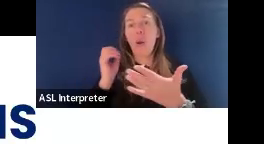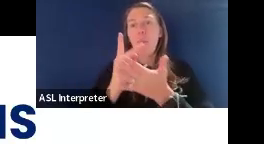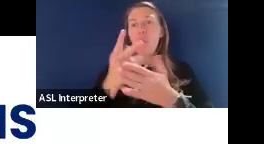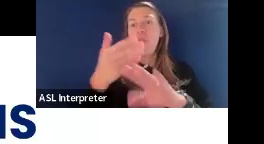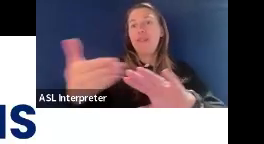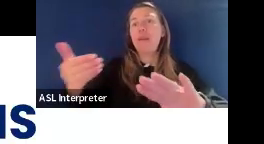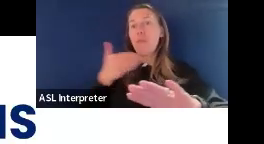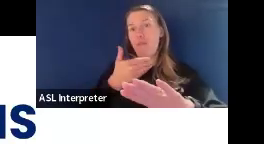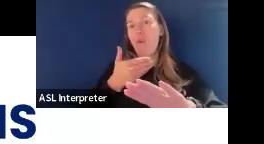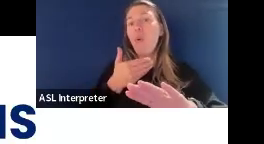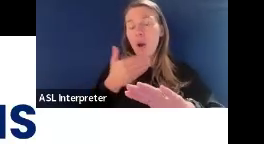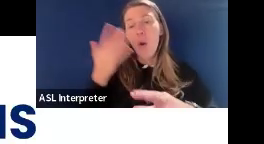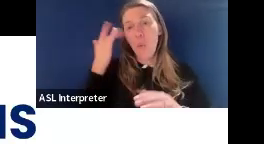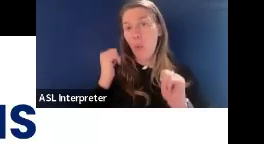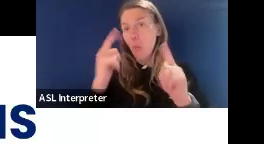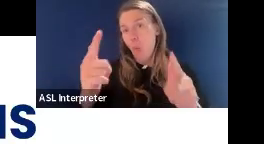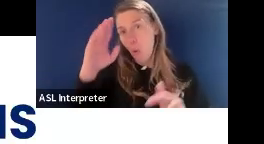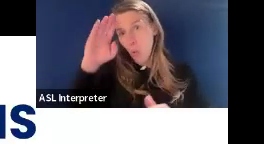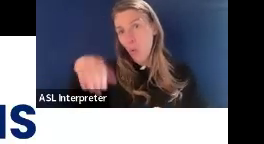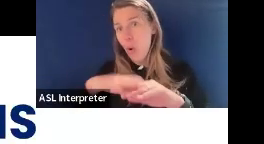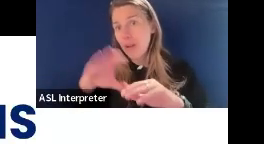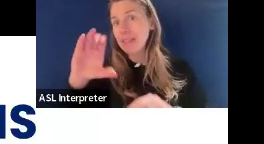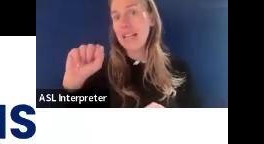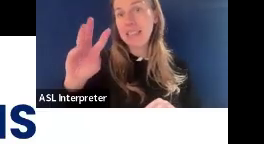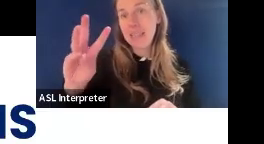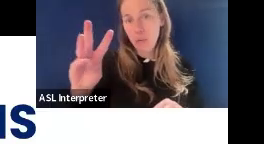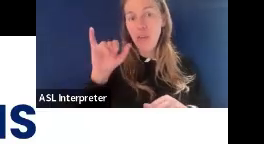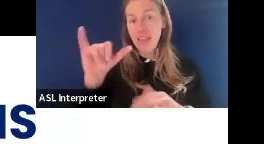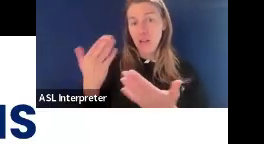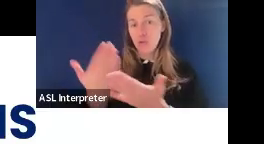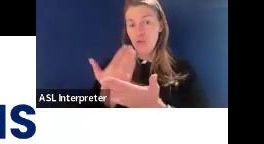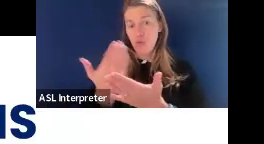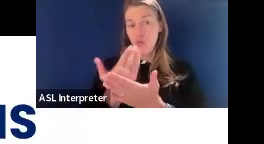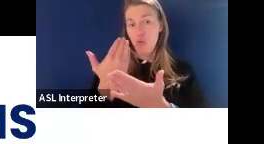approved in advance because everybody new on the CSW will be new to the CSW.